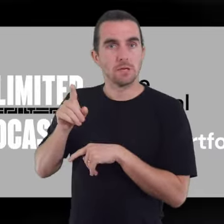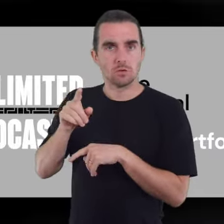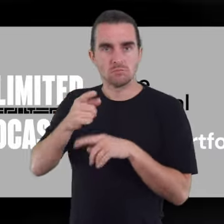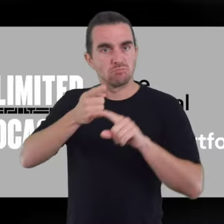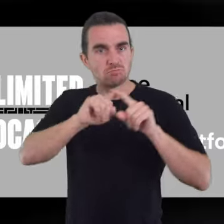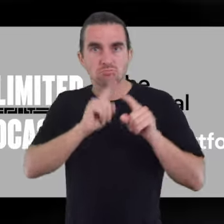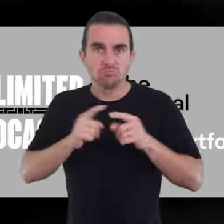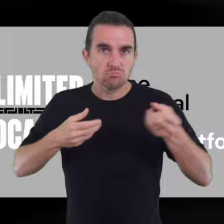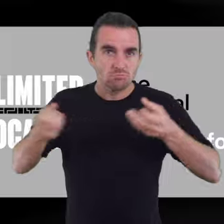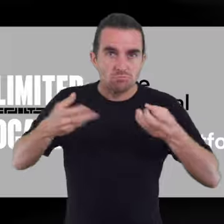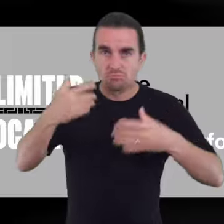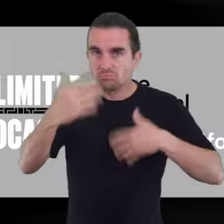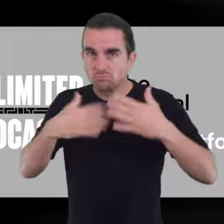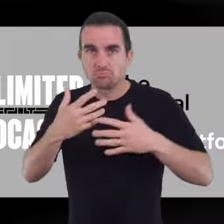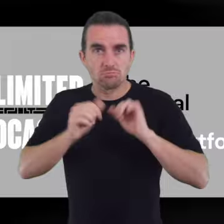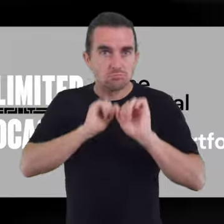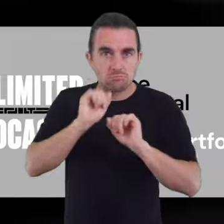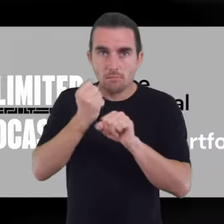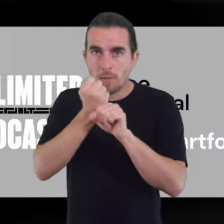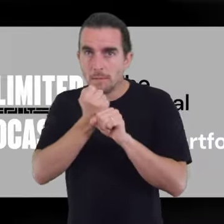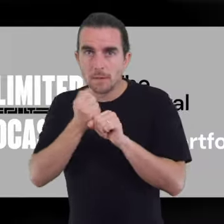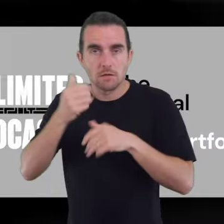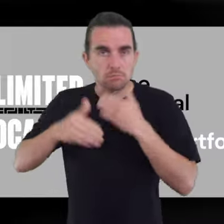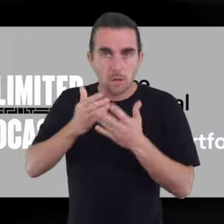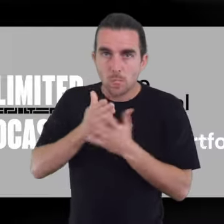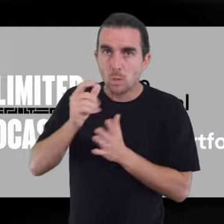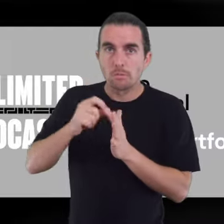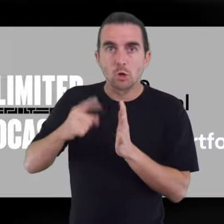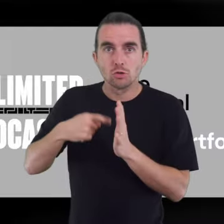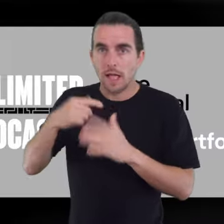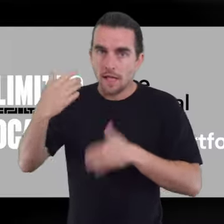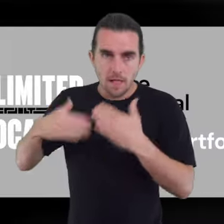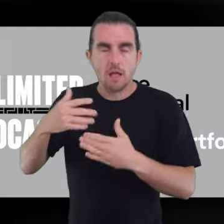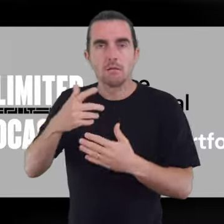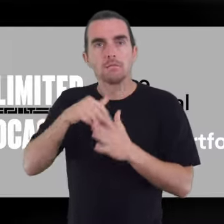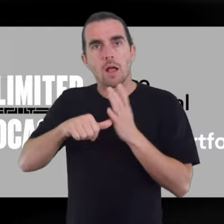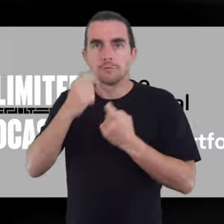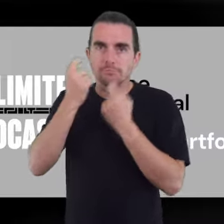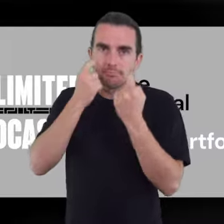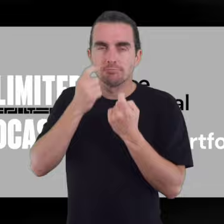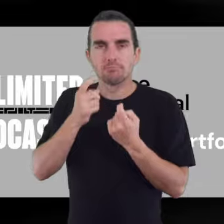which is a collection of zines made during the duration of the project and beyond. We started thinking about like